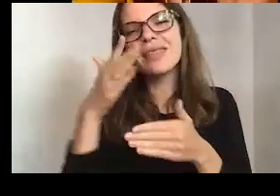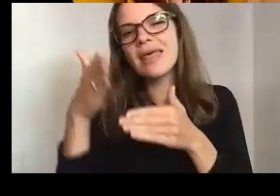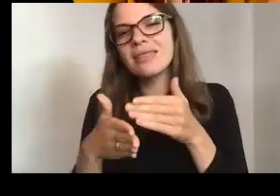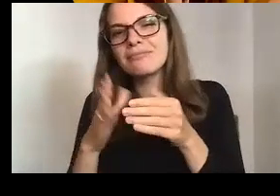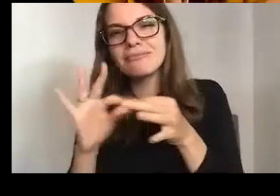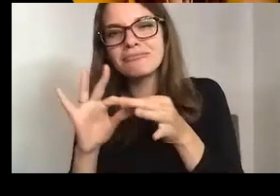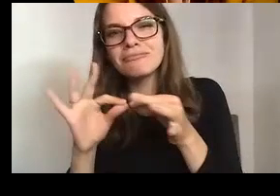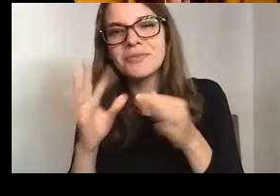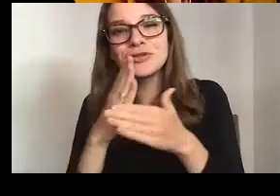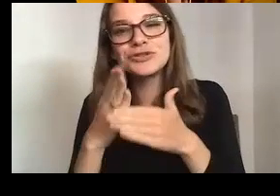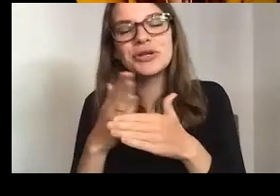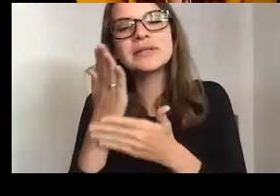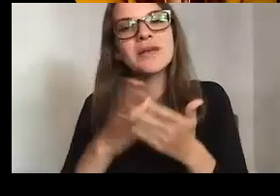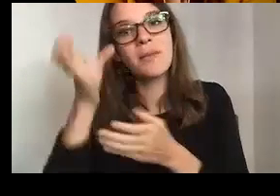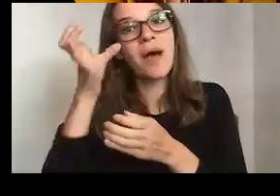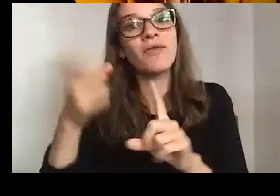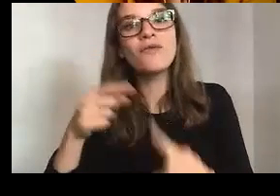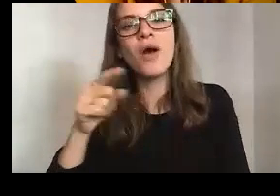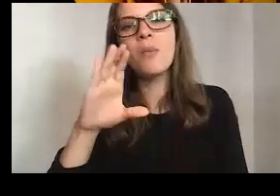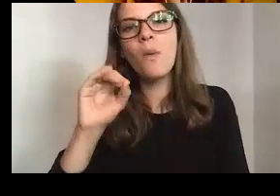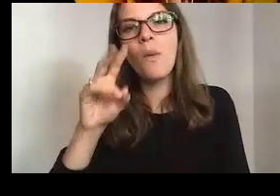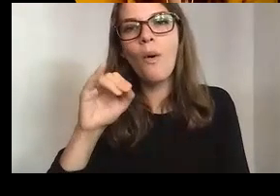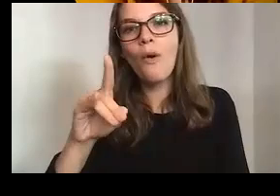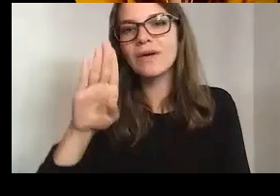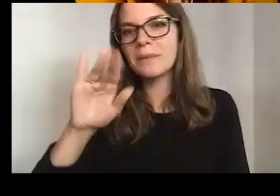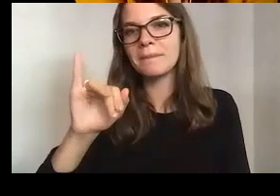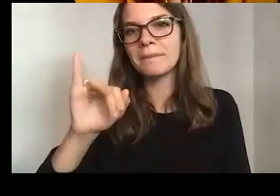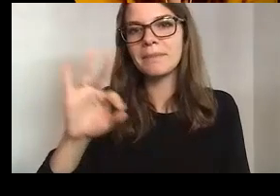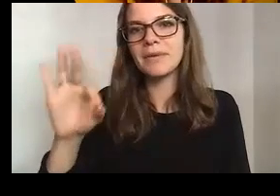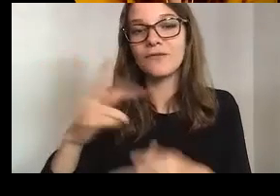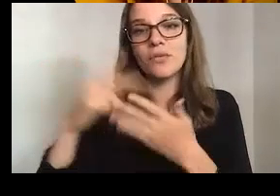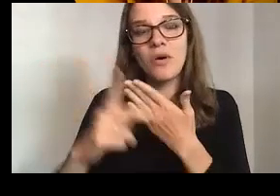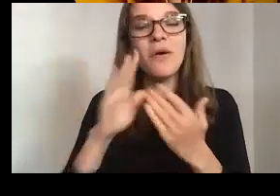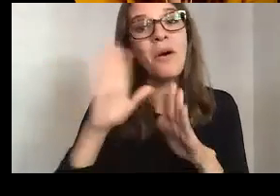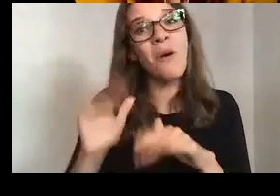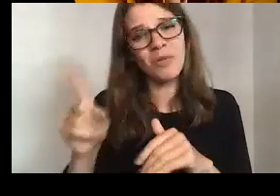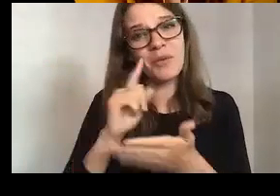those concepts from our covid biff program and I hope that they'll be helpful in considering